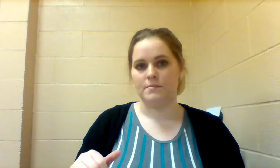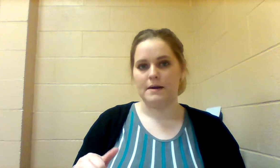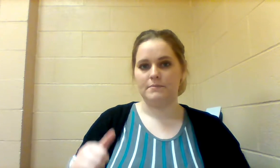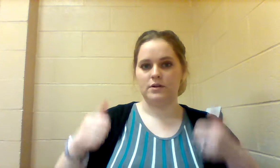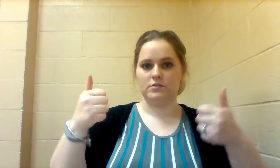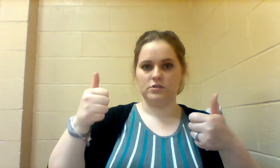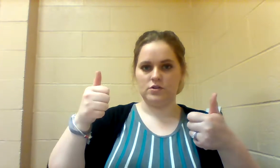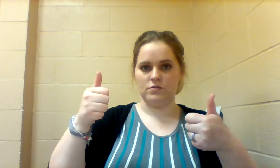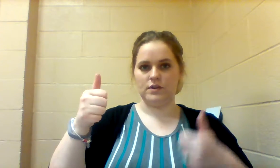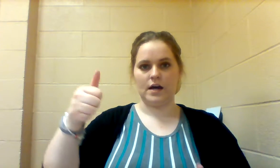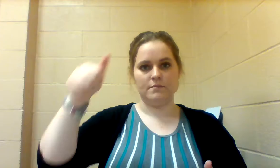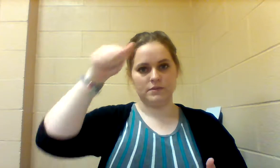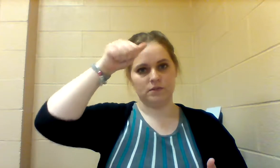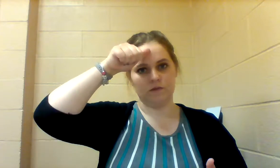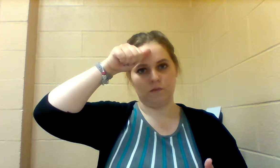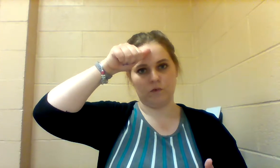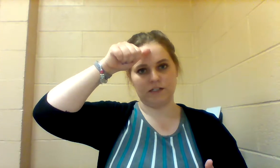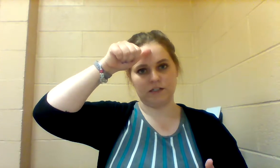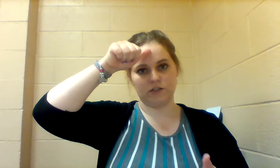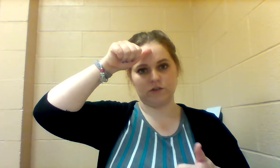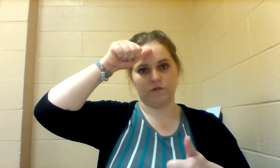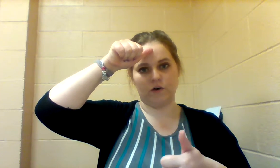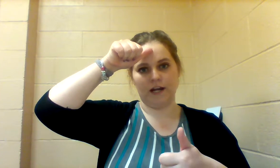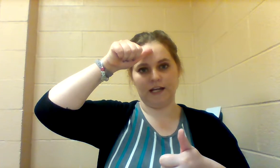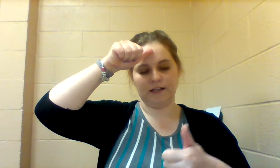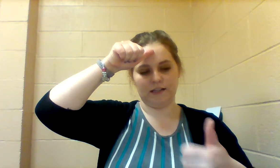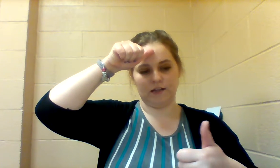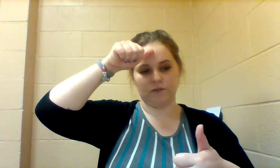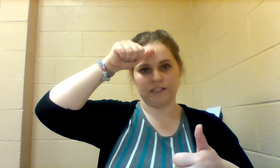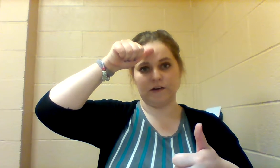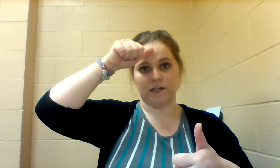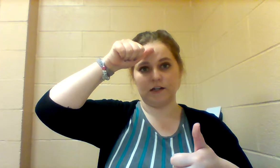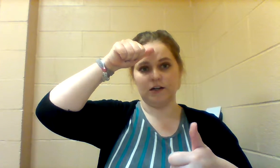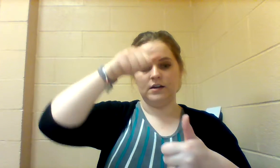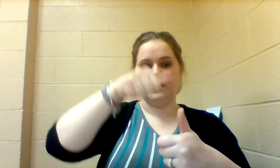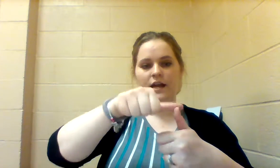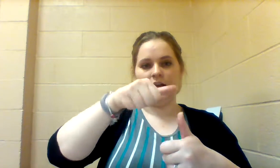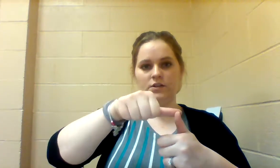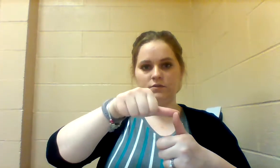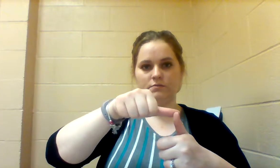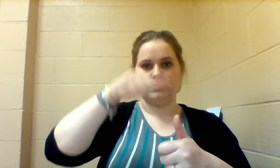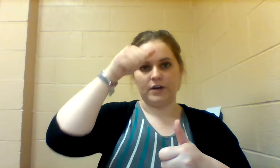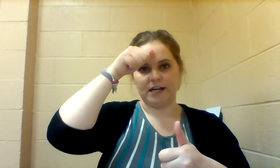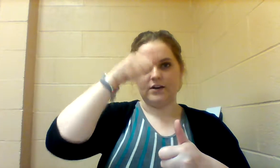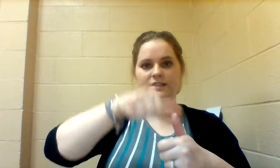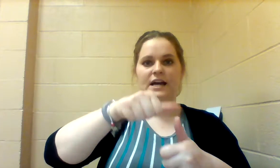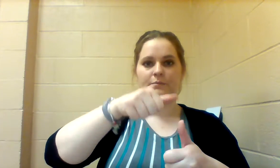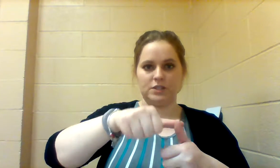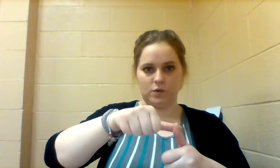REMEMBER two thumbs one touches your forehead and the other one is out here and you bring it out